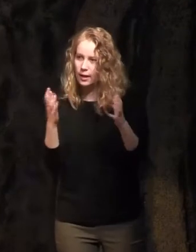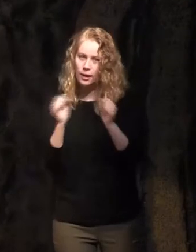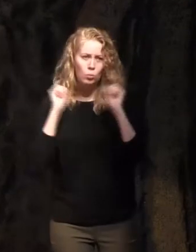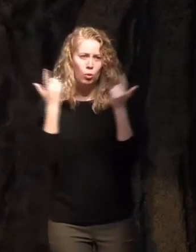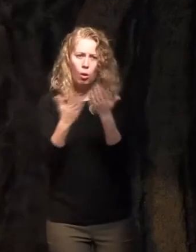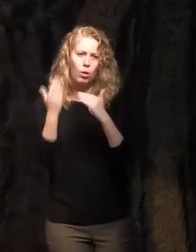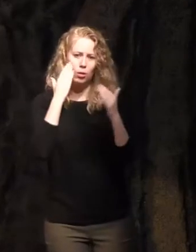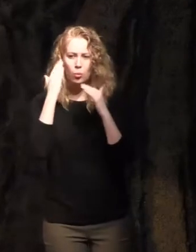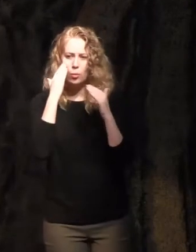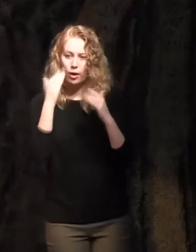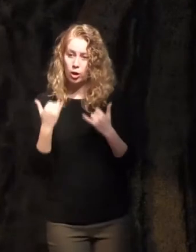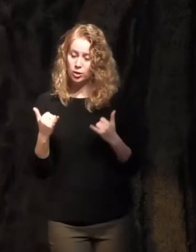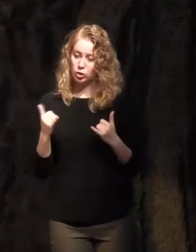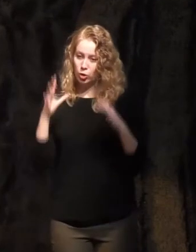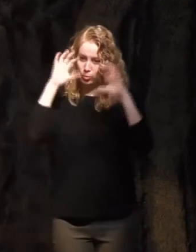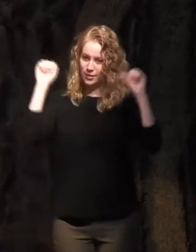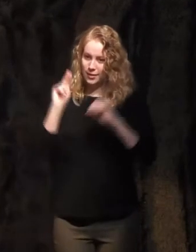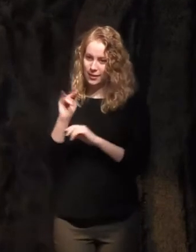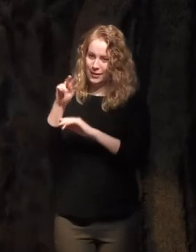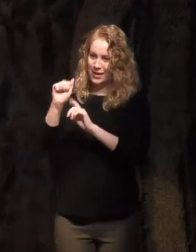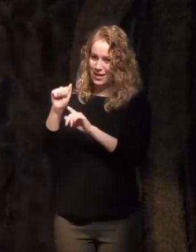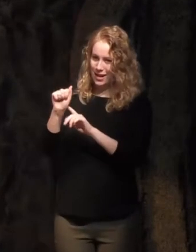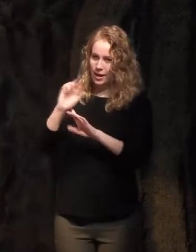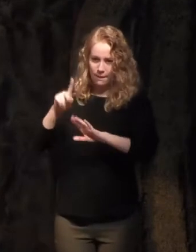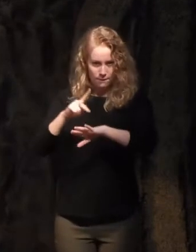its current president, Nina, is a Filipino-Canadian.